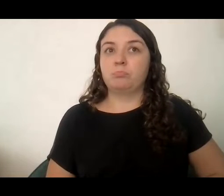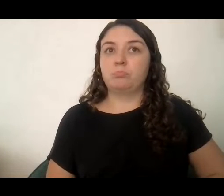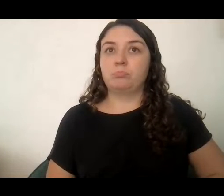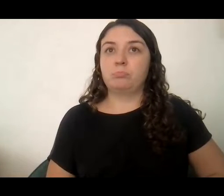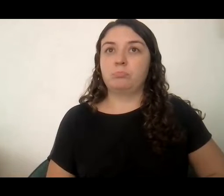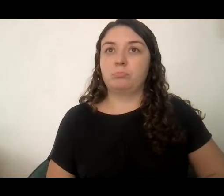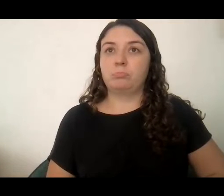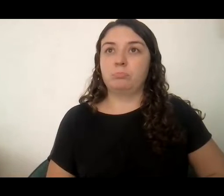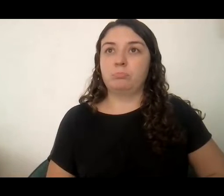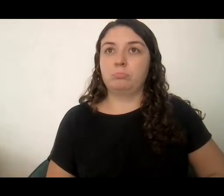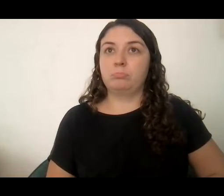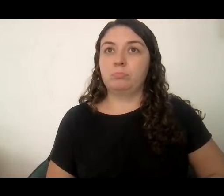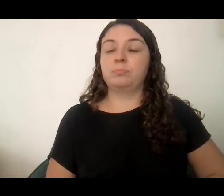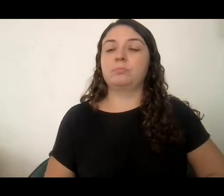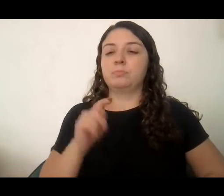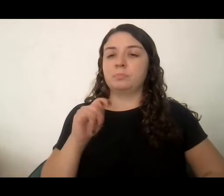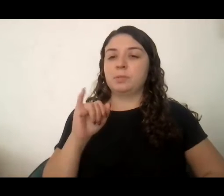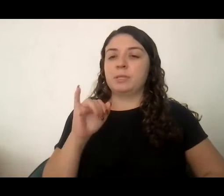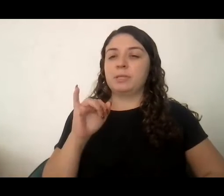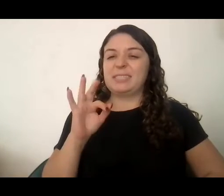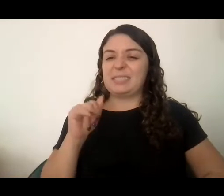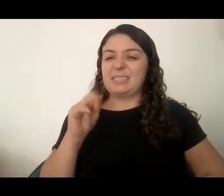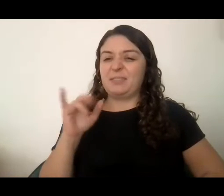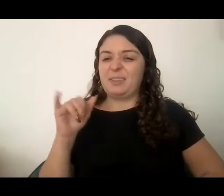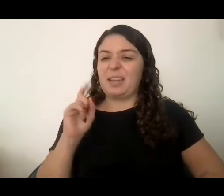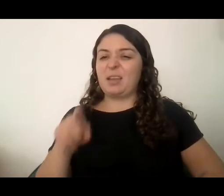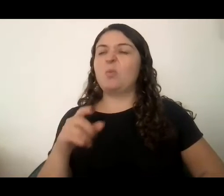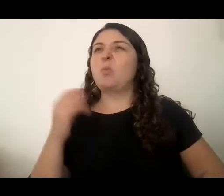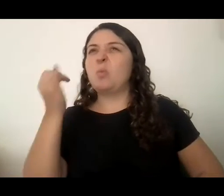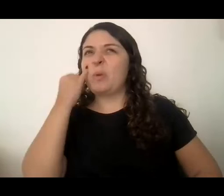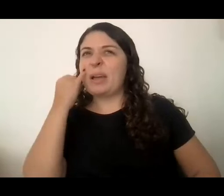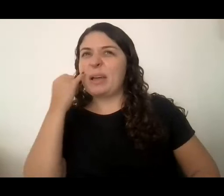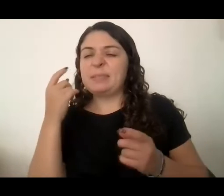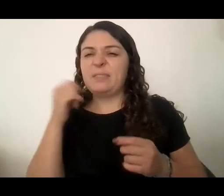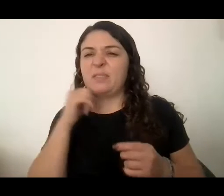from Tiffany: What do you do if you haven't reported for a few years because you didn't